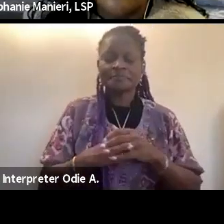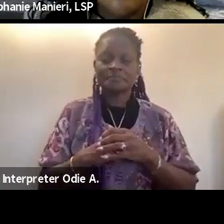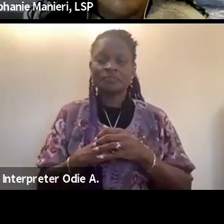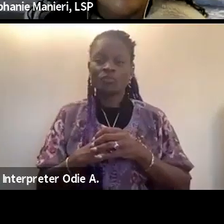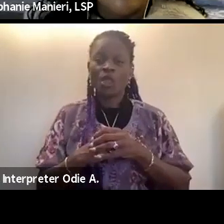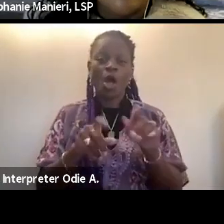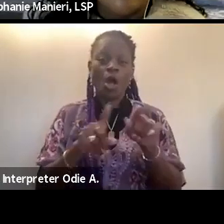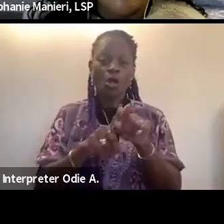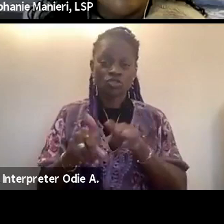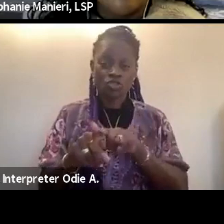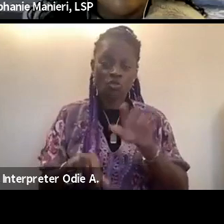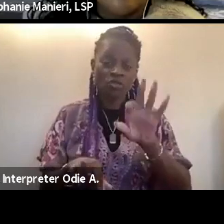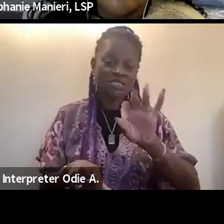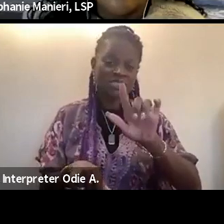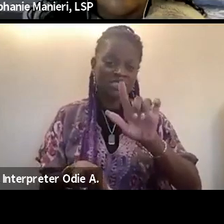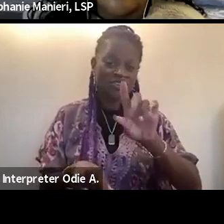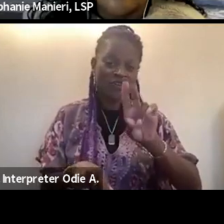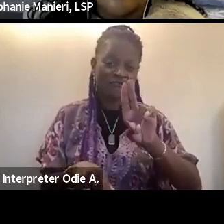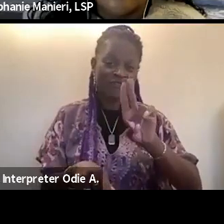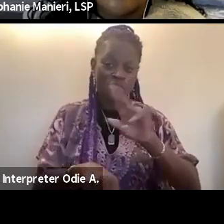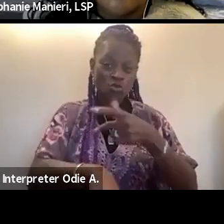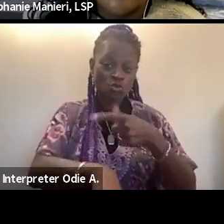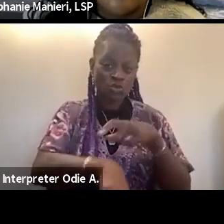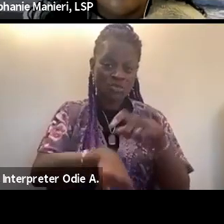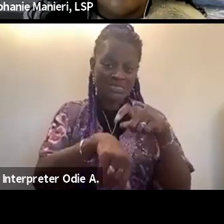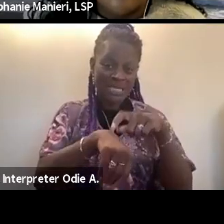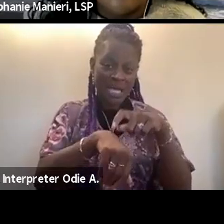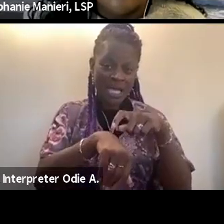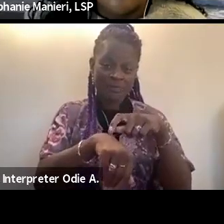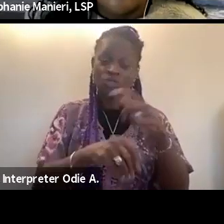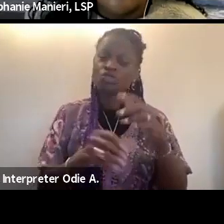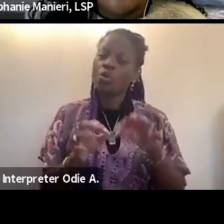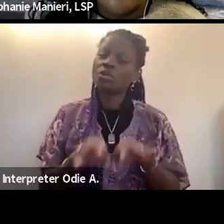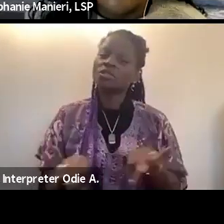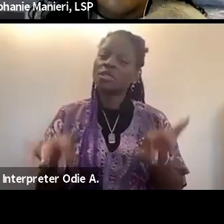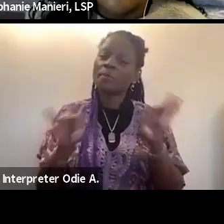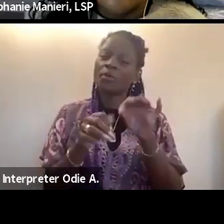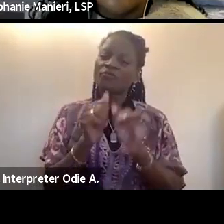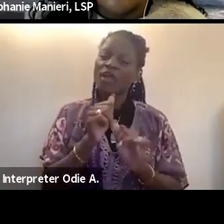is here and it's very important for everybody to get a flu shot as well.